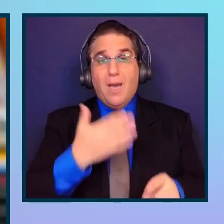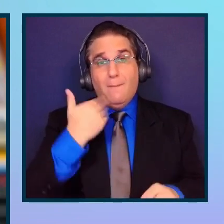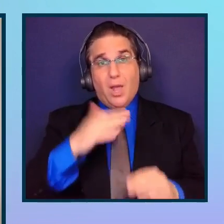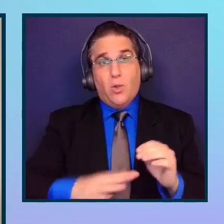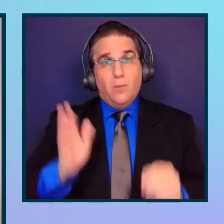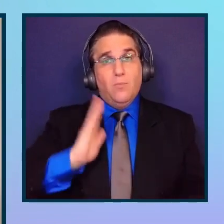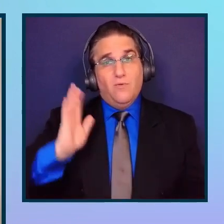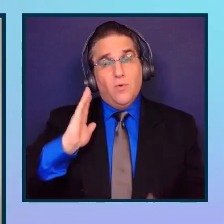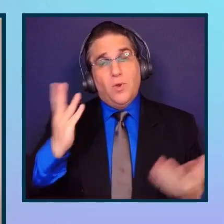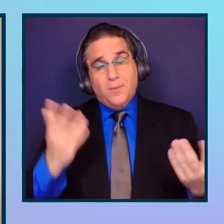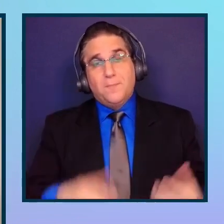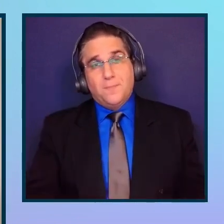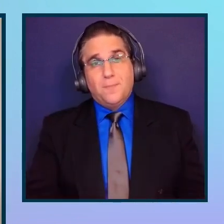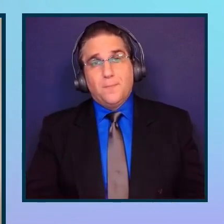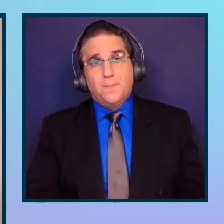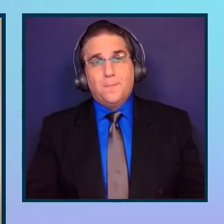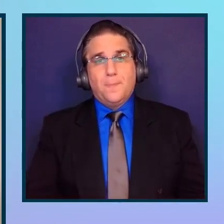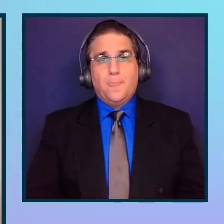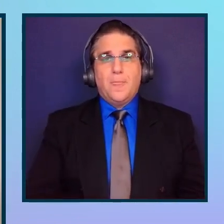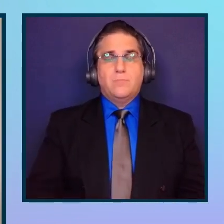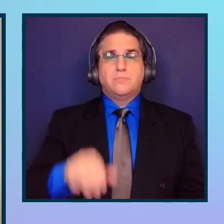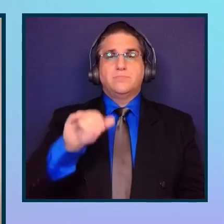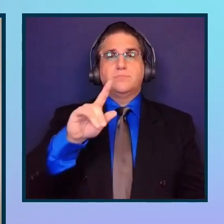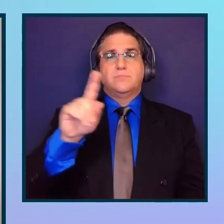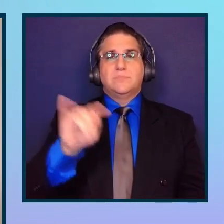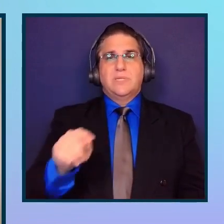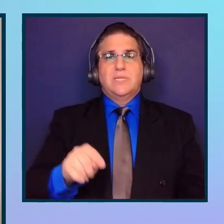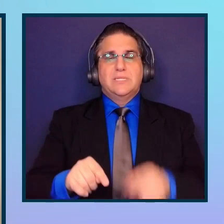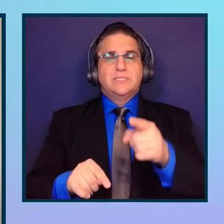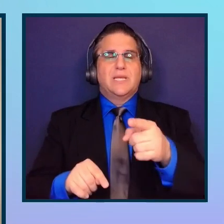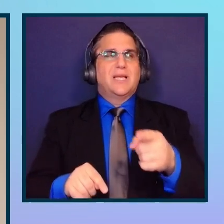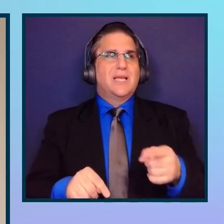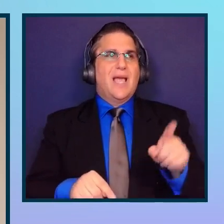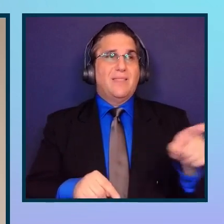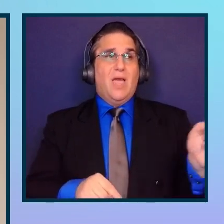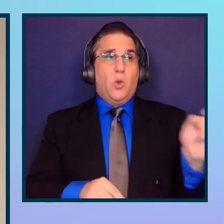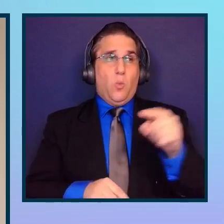Yeah, I would add to that, that your question is very much why